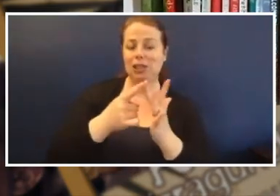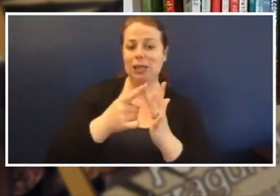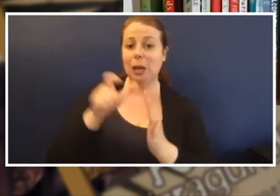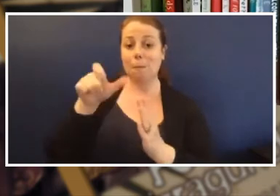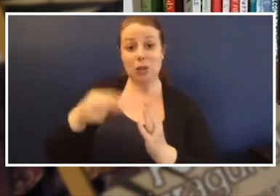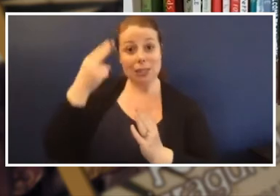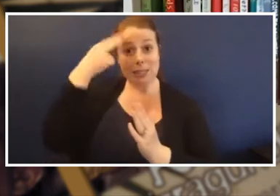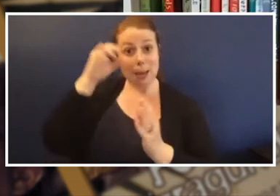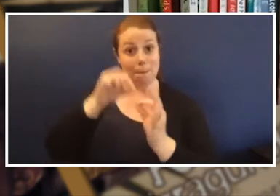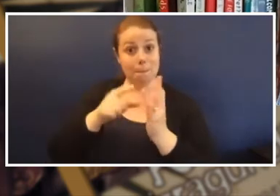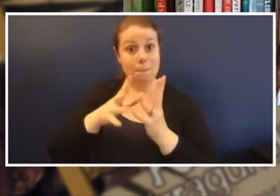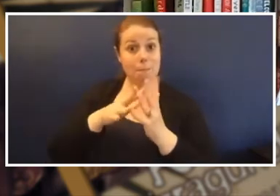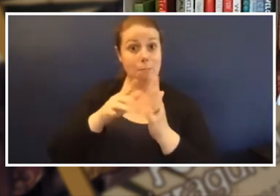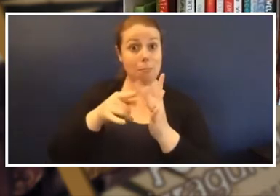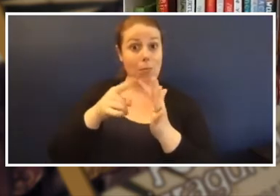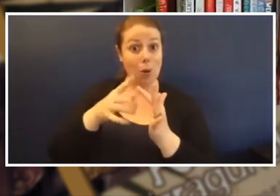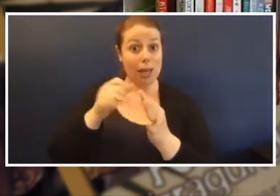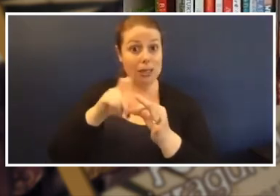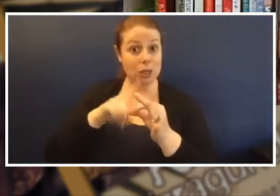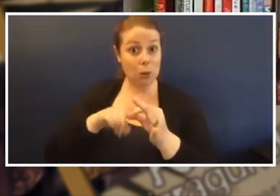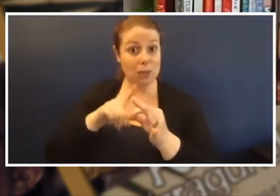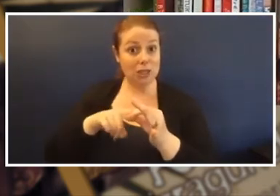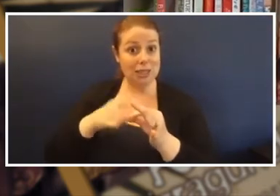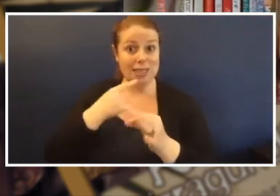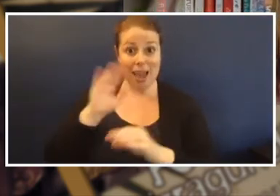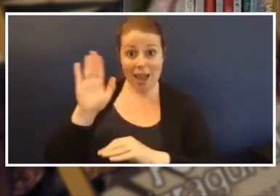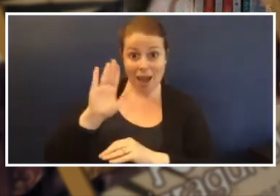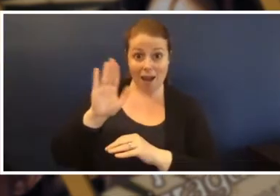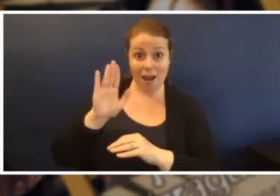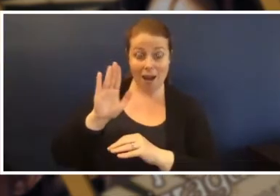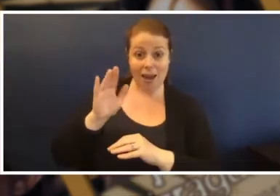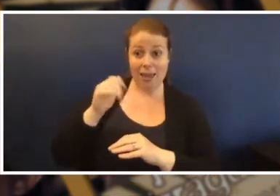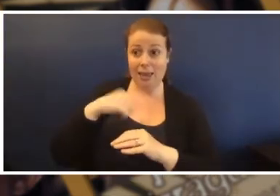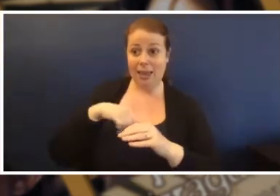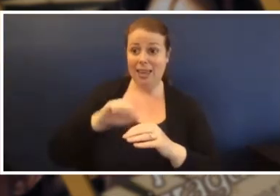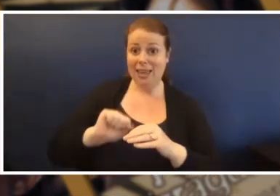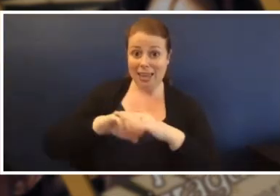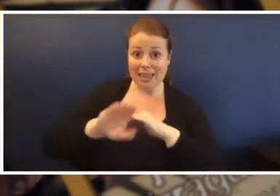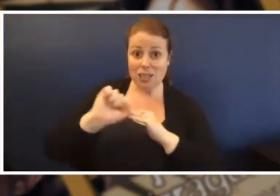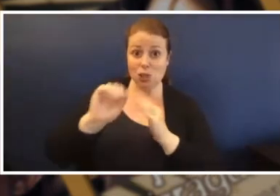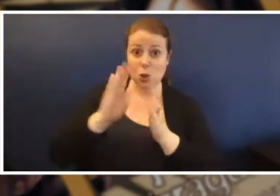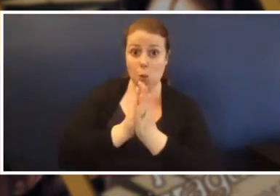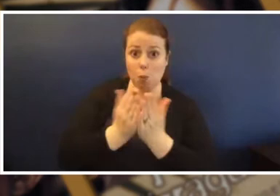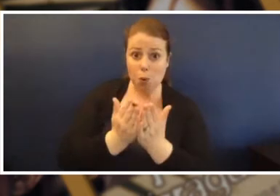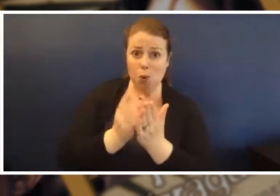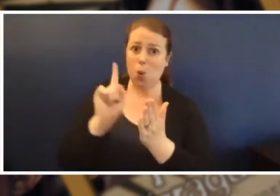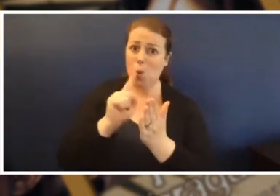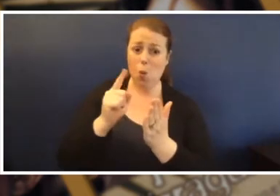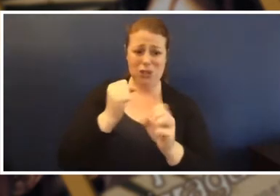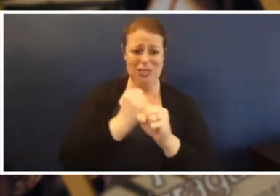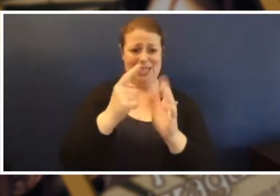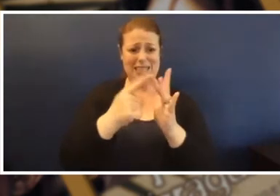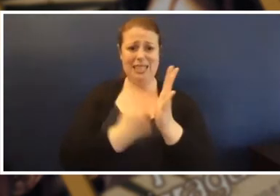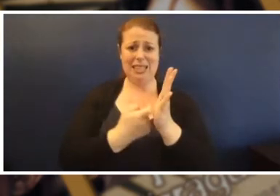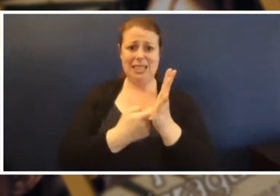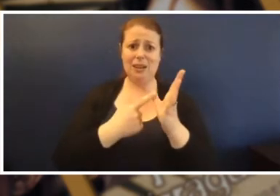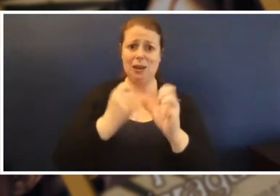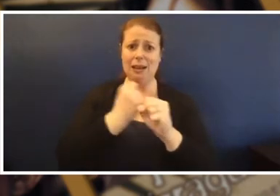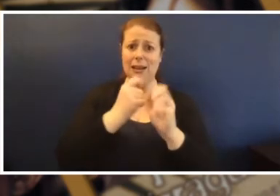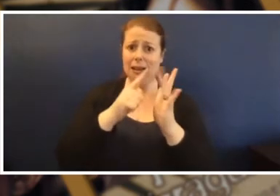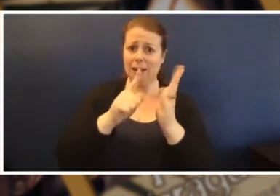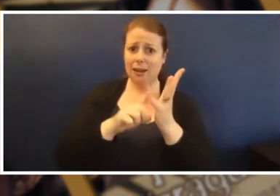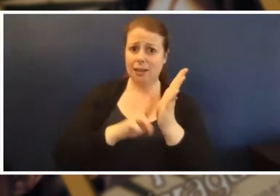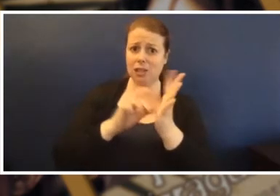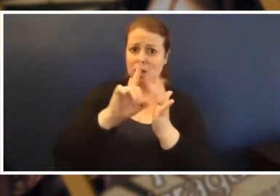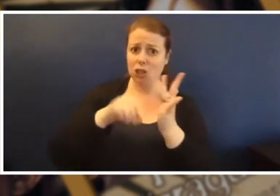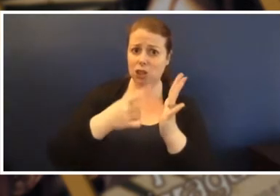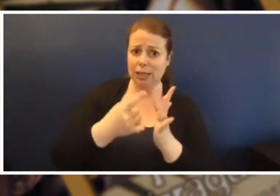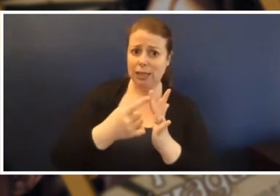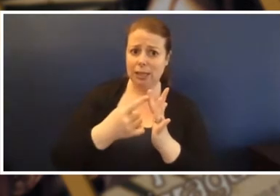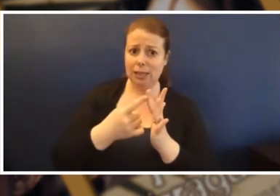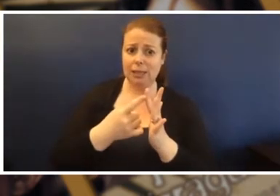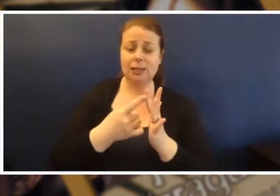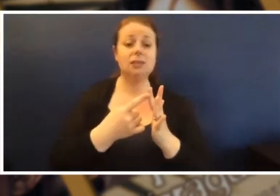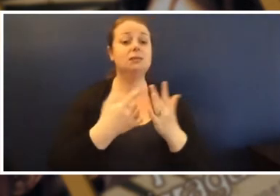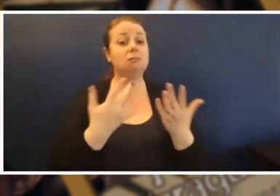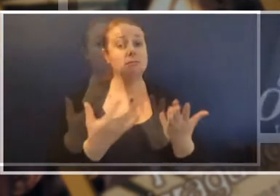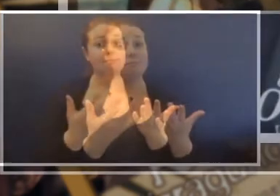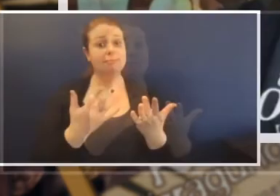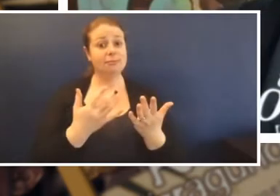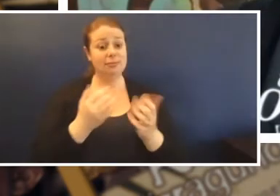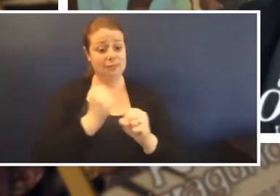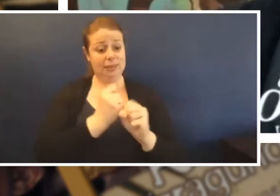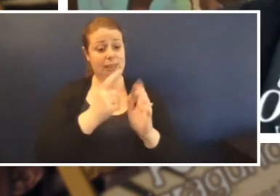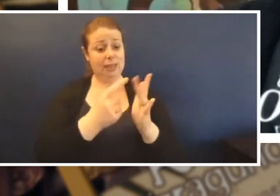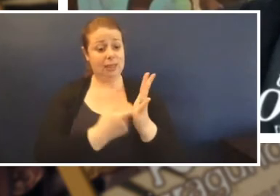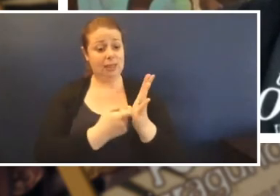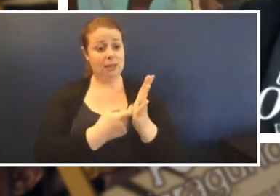your book 'My Girragundji' what is a 'Girragunjdi'? Boori: A 'Girragundji' is a frog and like most things there are